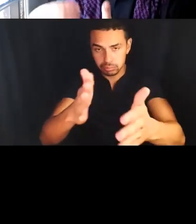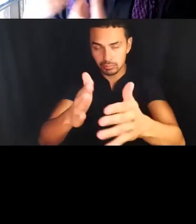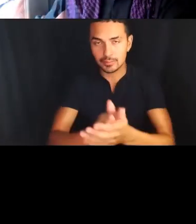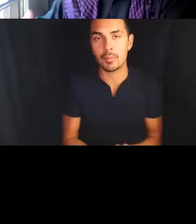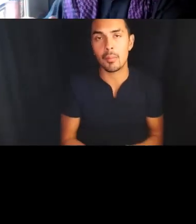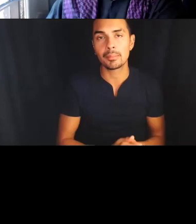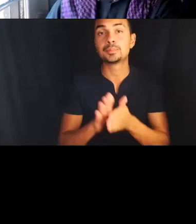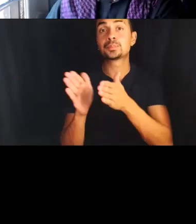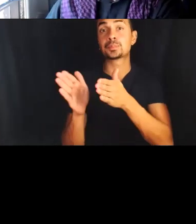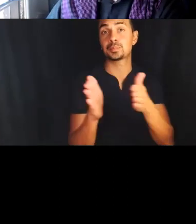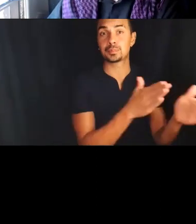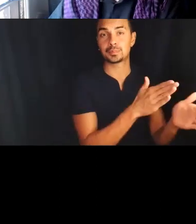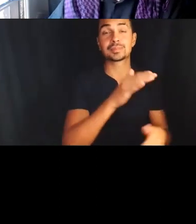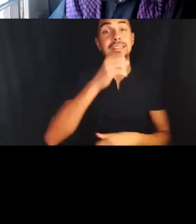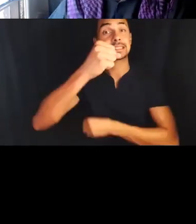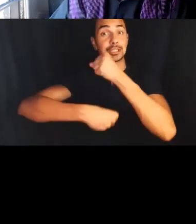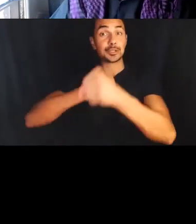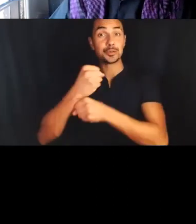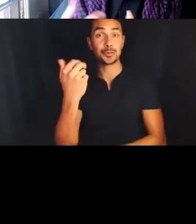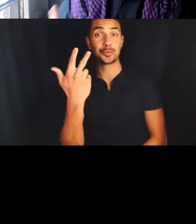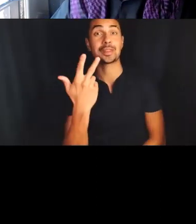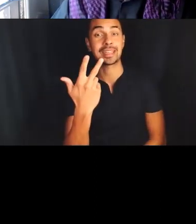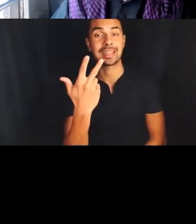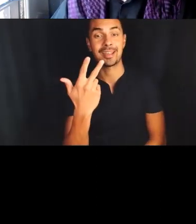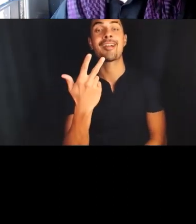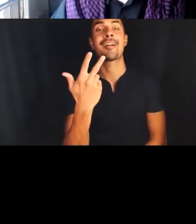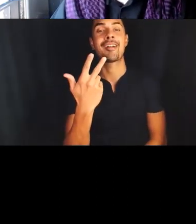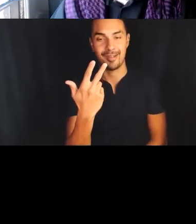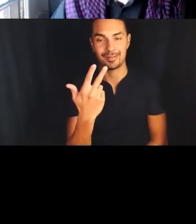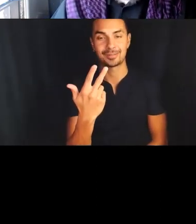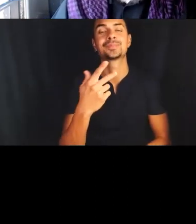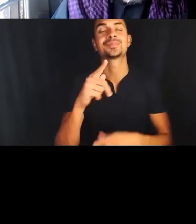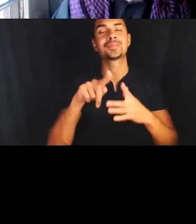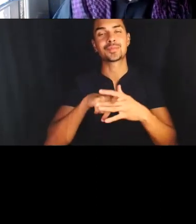actually kind of putting that into practice, so creating that online platform,